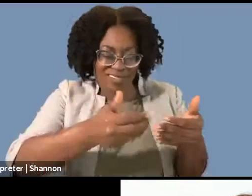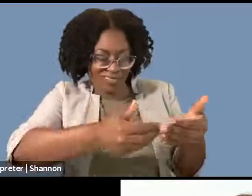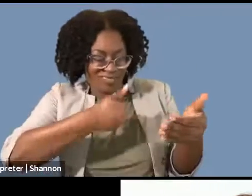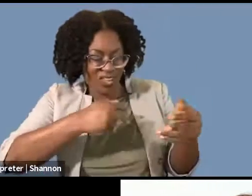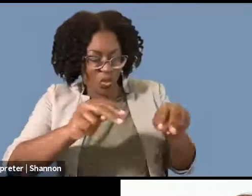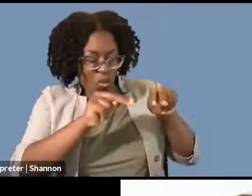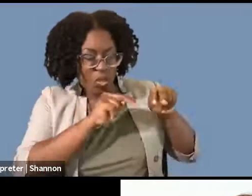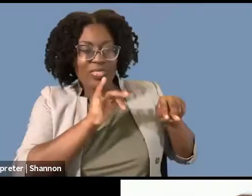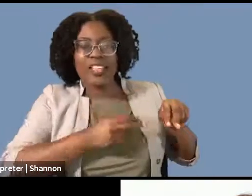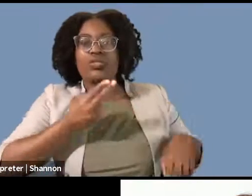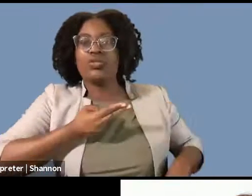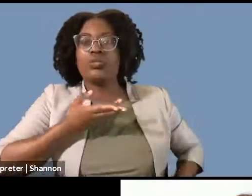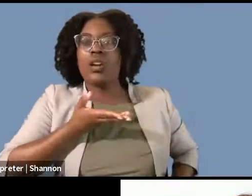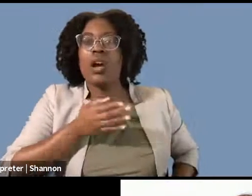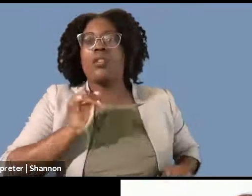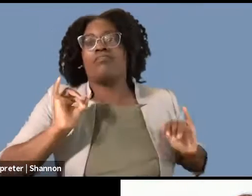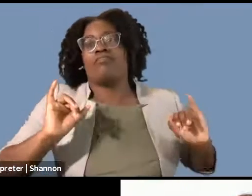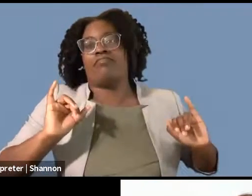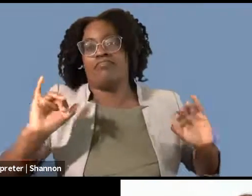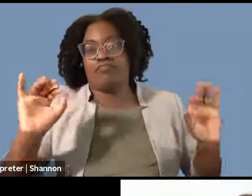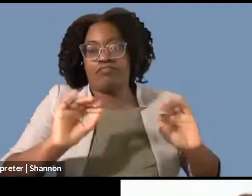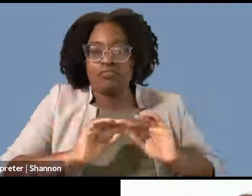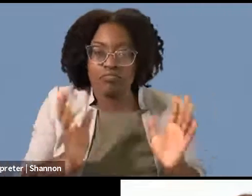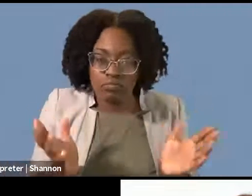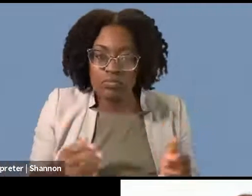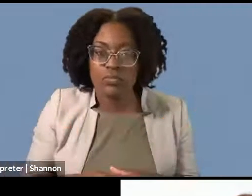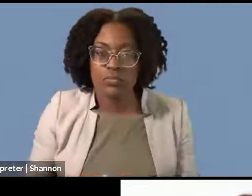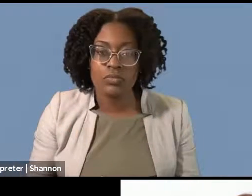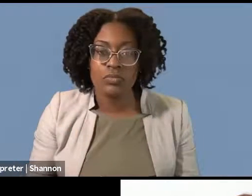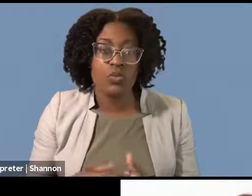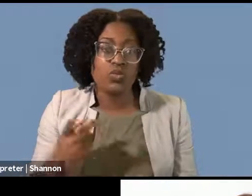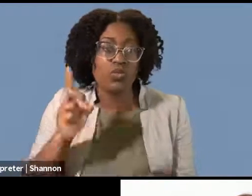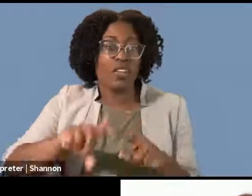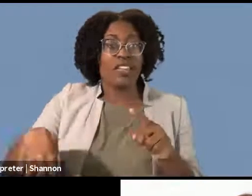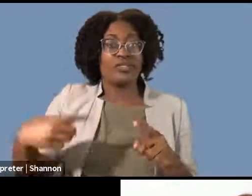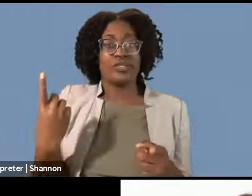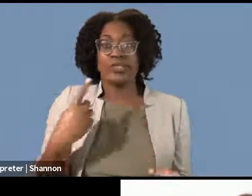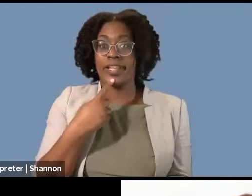what happened to this person today. You can't just put your stuff in the shoes of that person today.